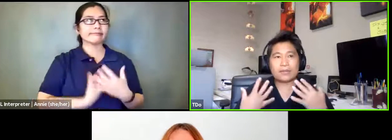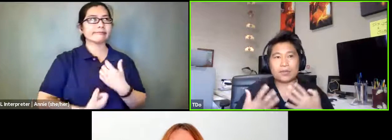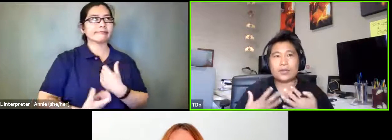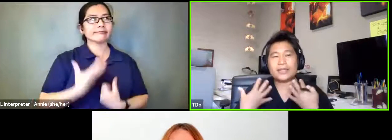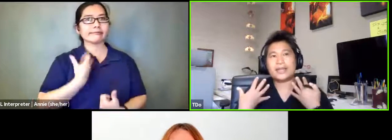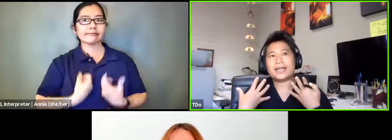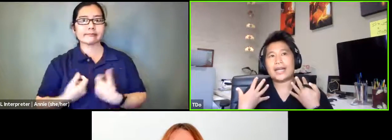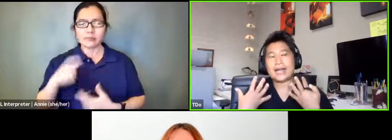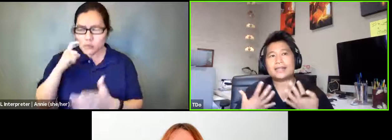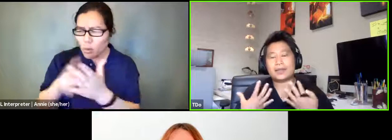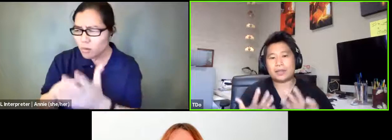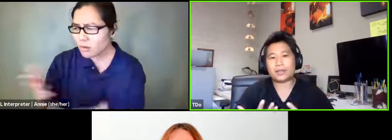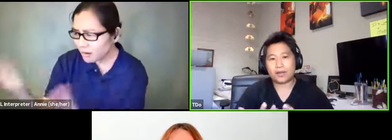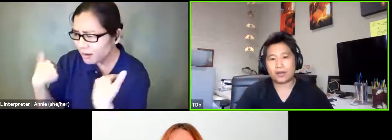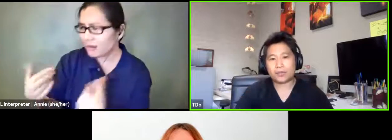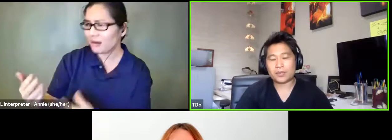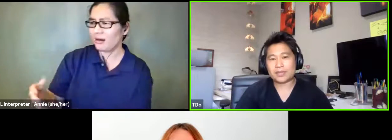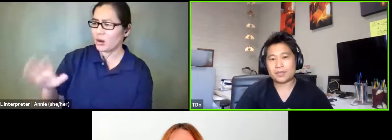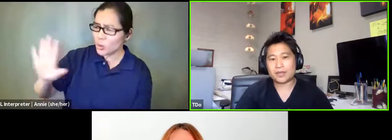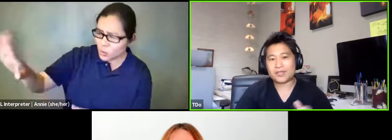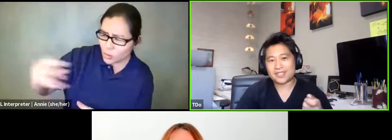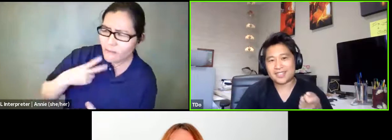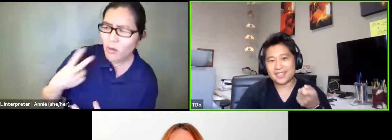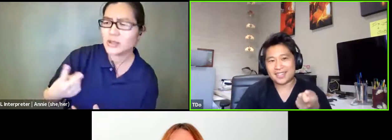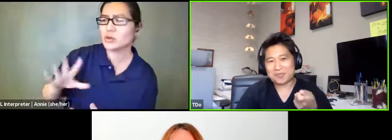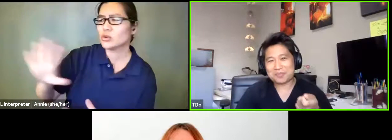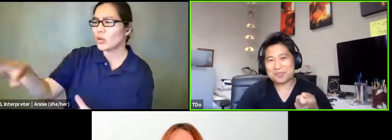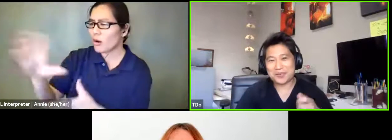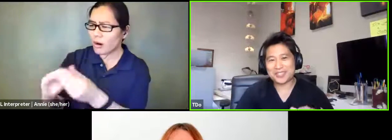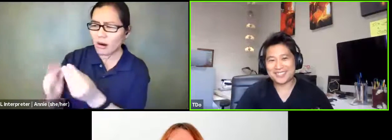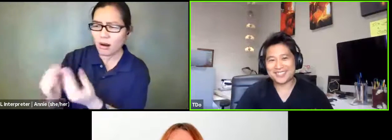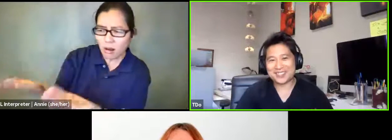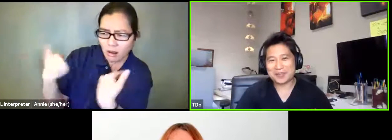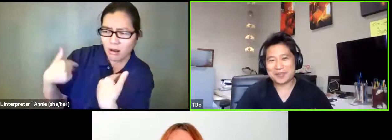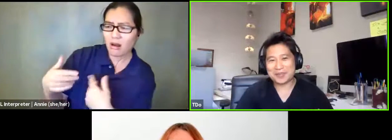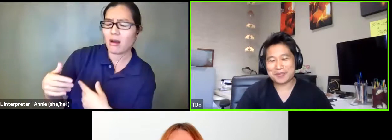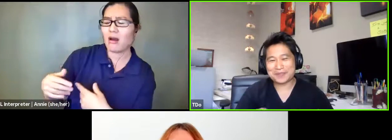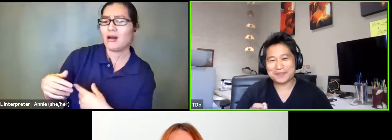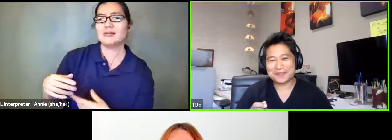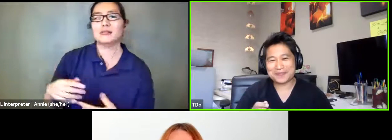everyone has something to offer but sometimes you just need to pull it from them a little bit.